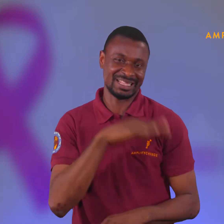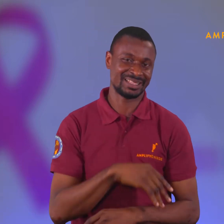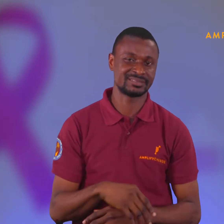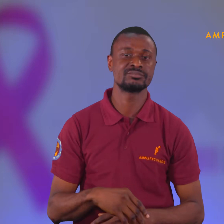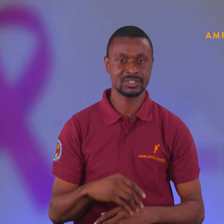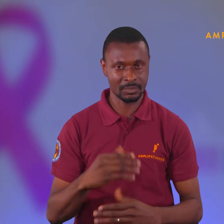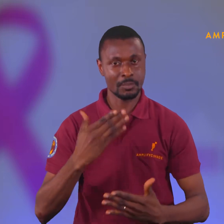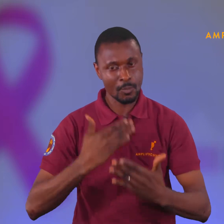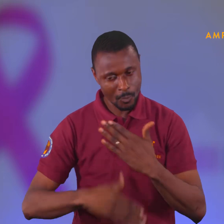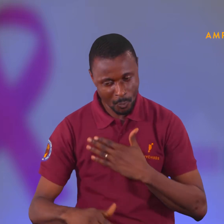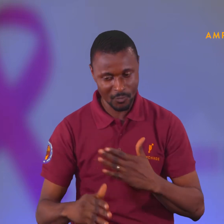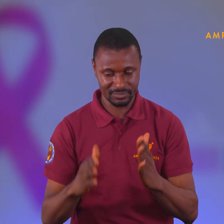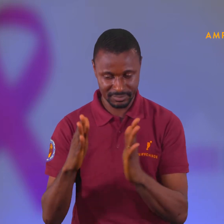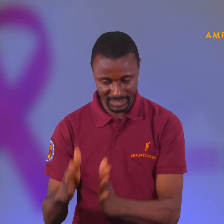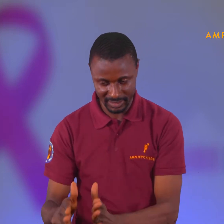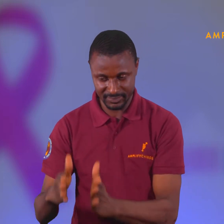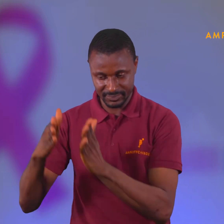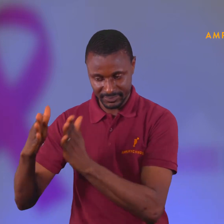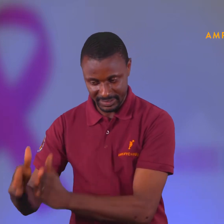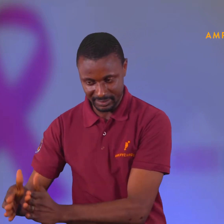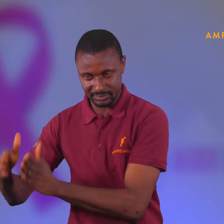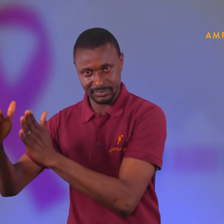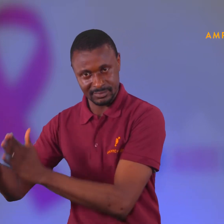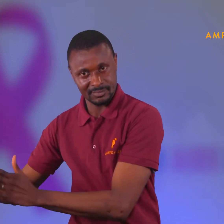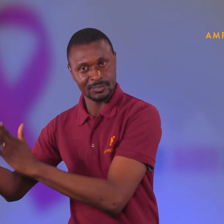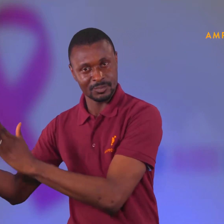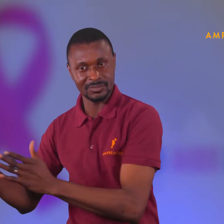It is bad. Birth of children should be well planned and spaced